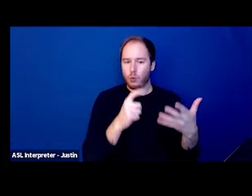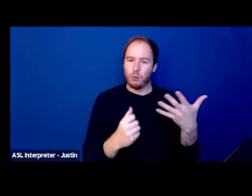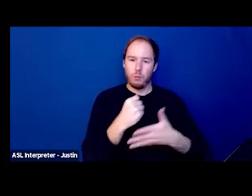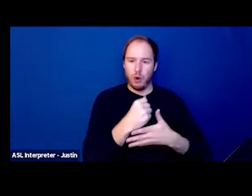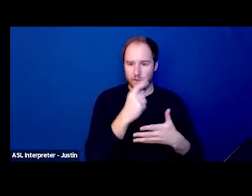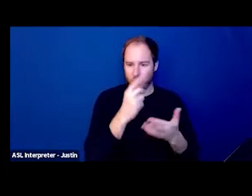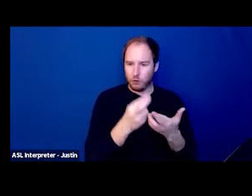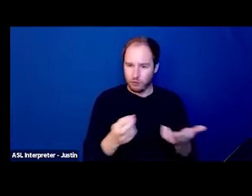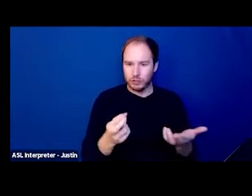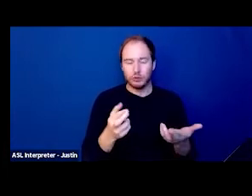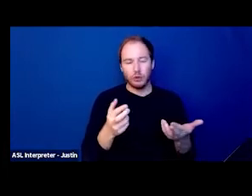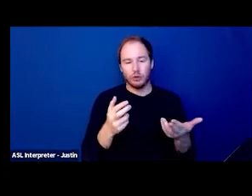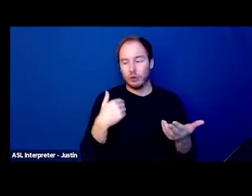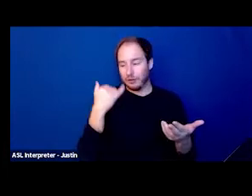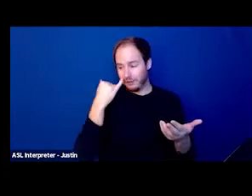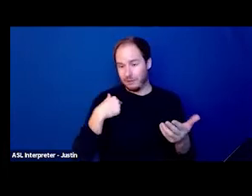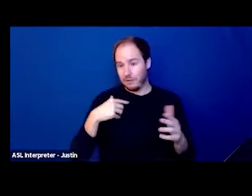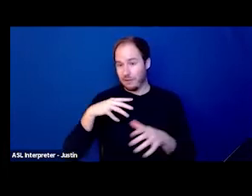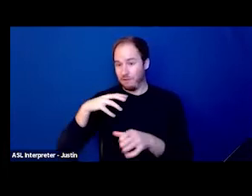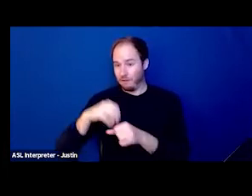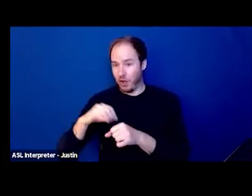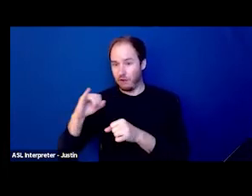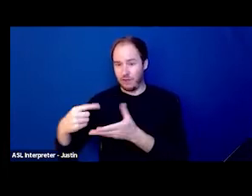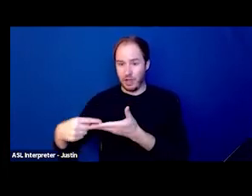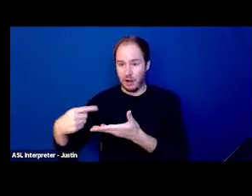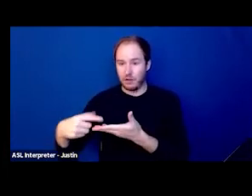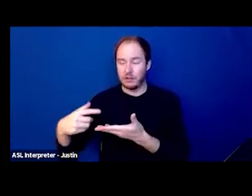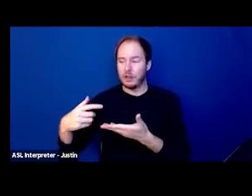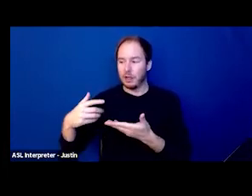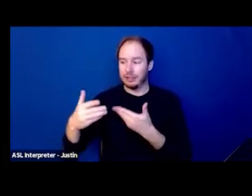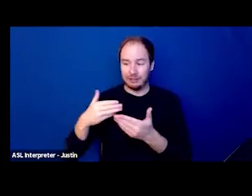And so making sure that you're part of those conversations, even if there's an existing scheme, kind of, you know,